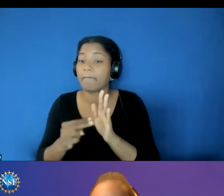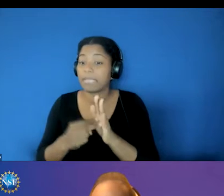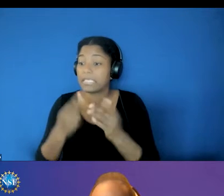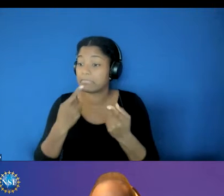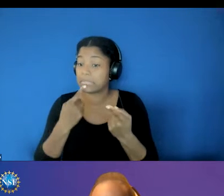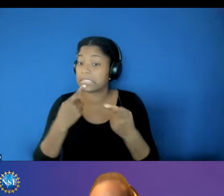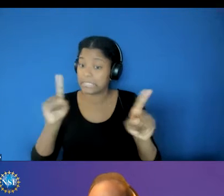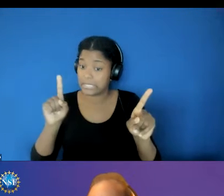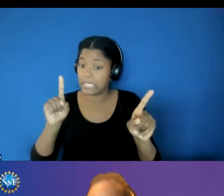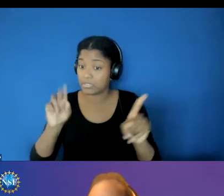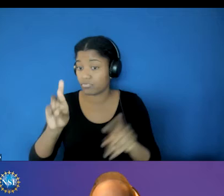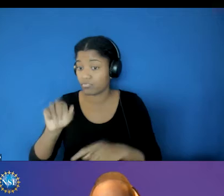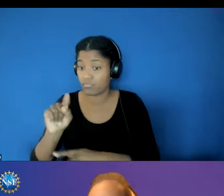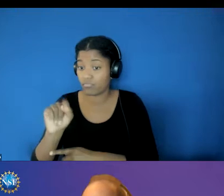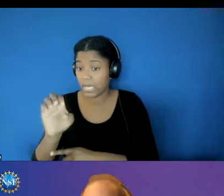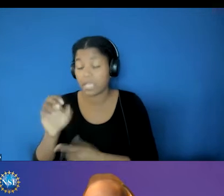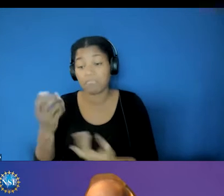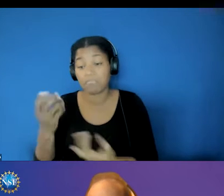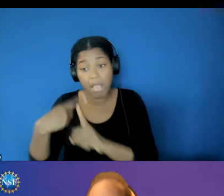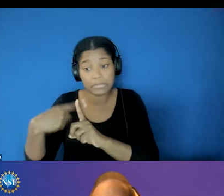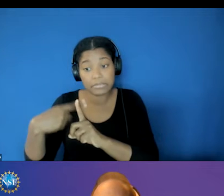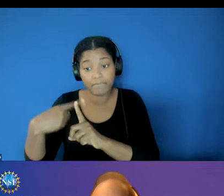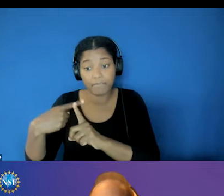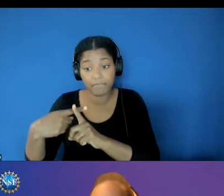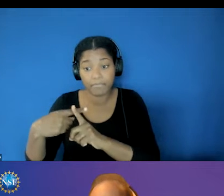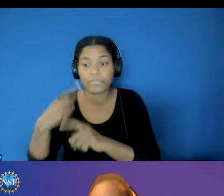by all divisions at NSF, to first order along the way.